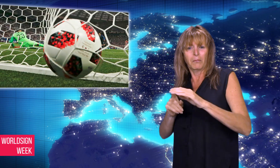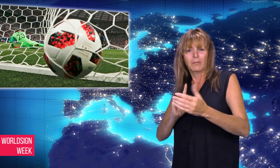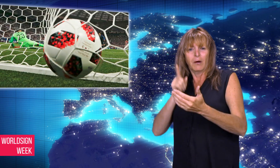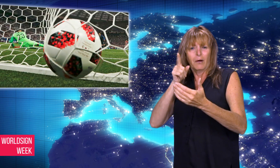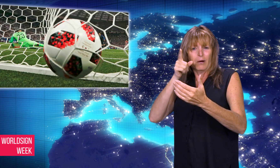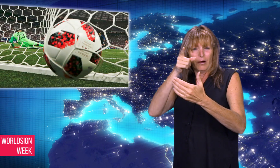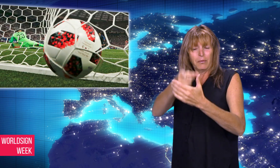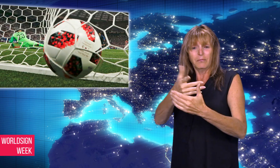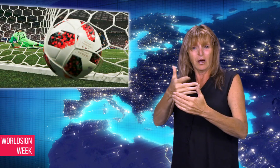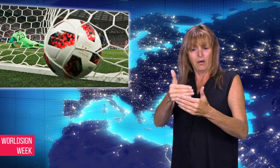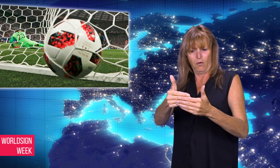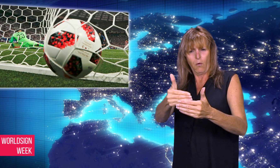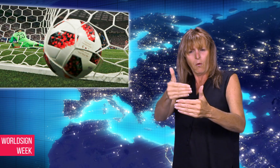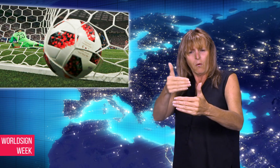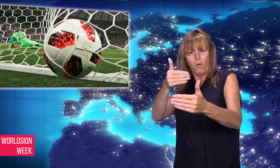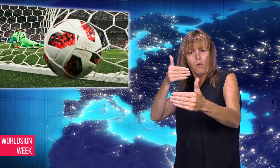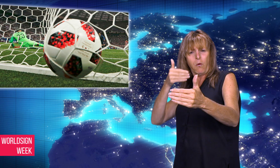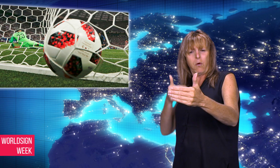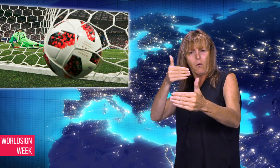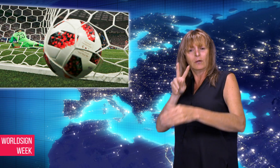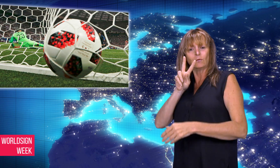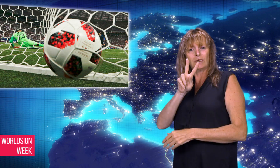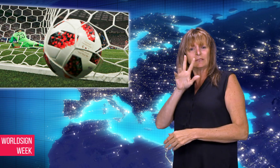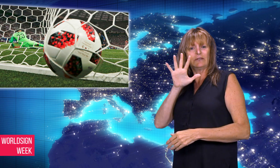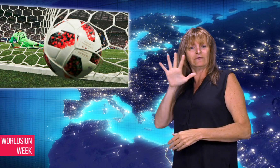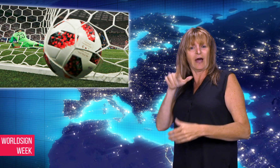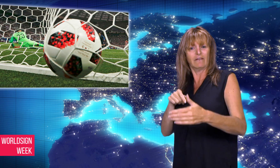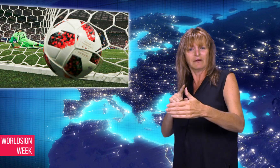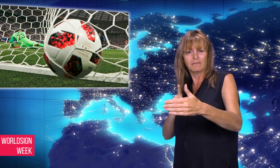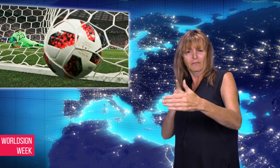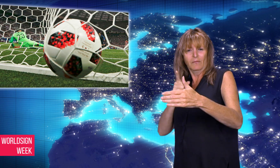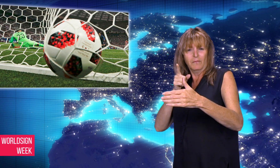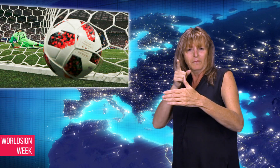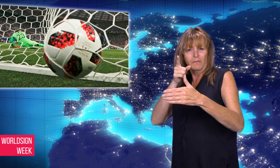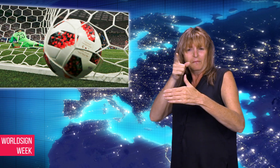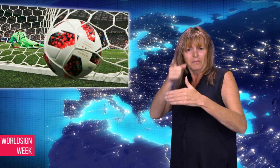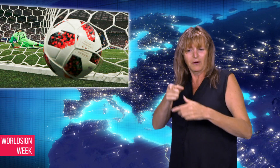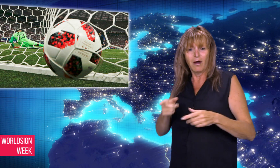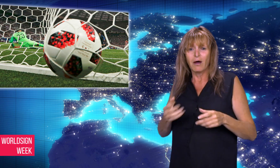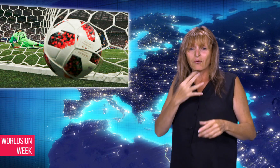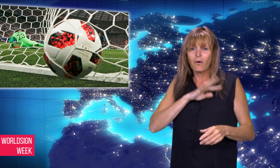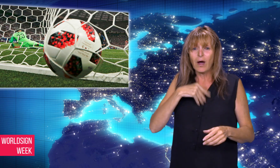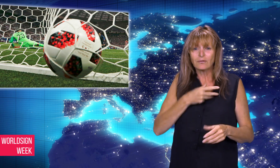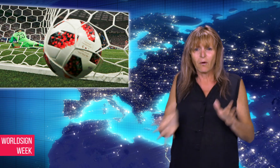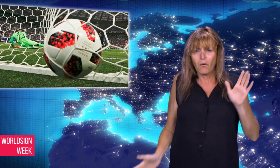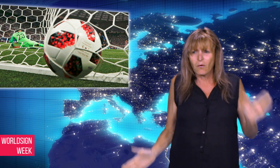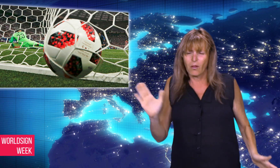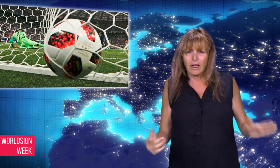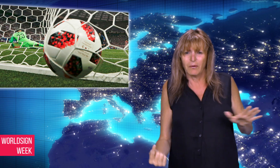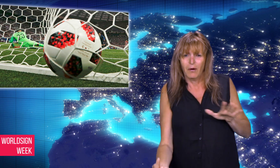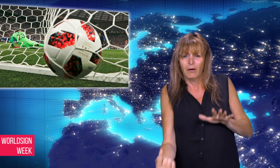securing the team’s victory. Tens of thousands fans cheered in Paris as